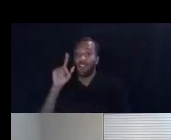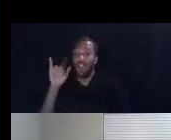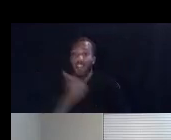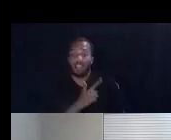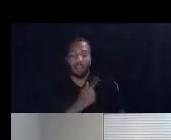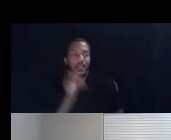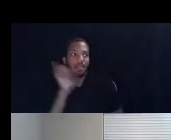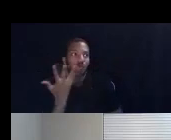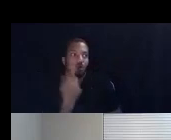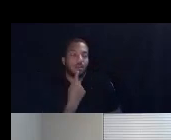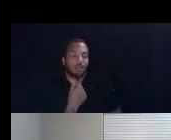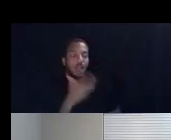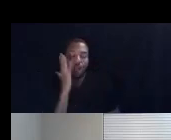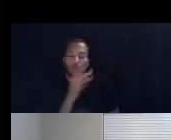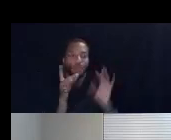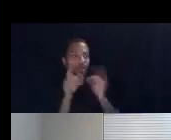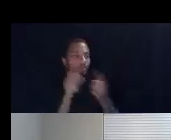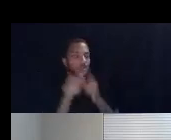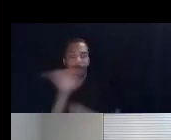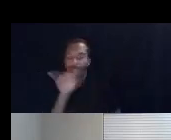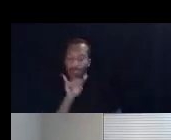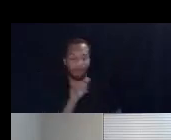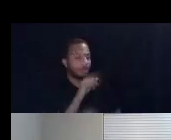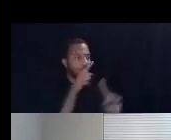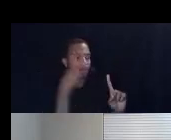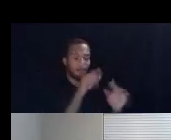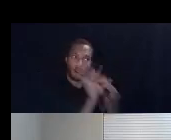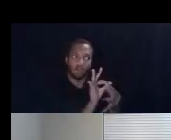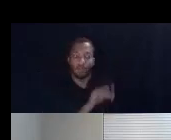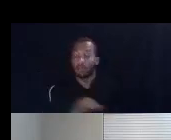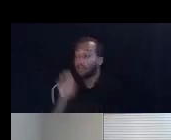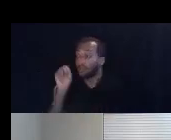You're on point. [Uju] Awesome. So yes, I see your email. Thank you so much.